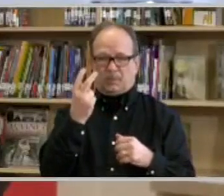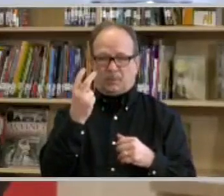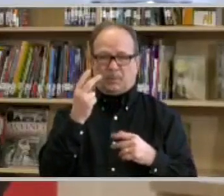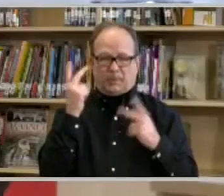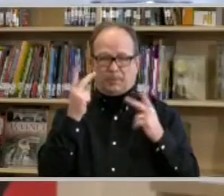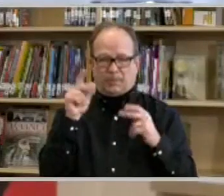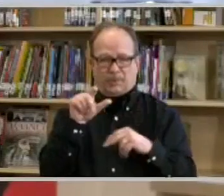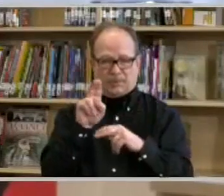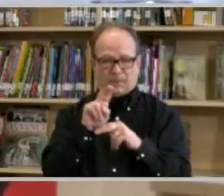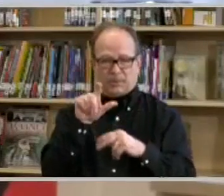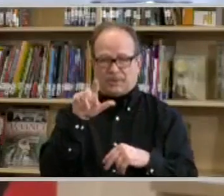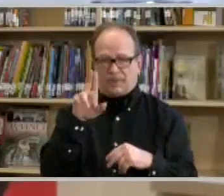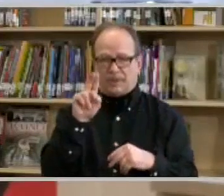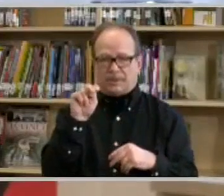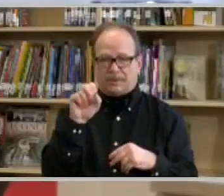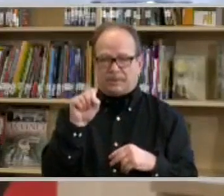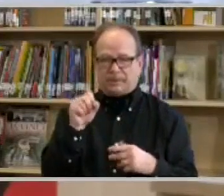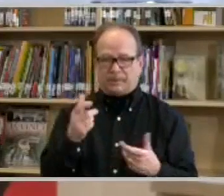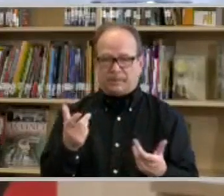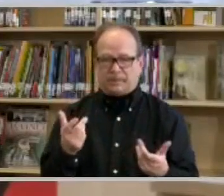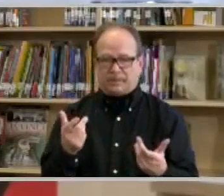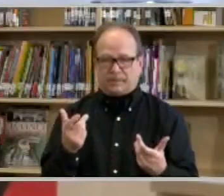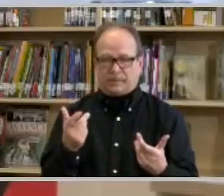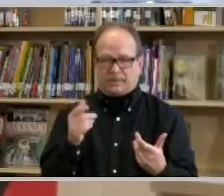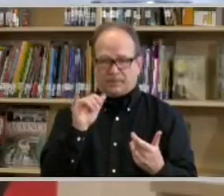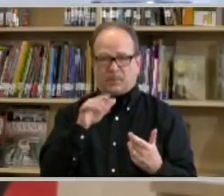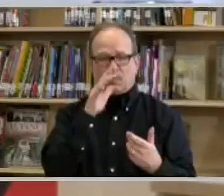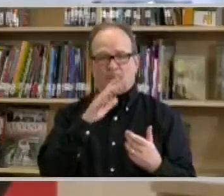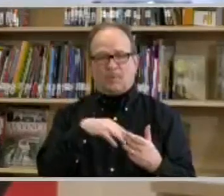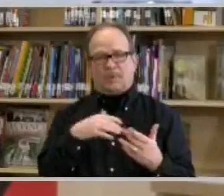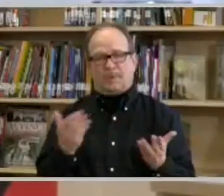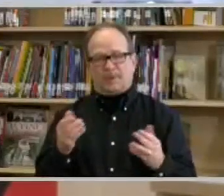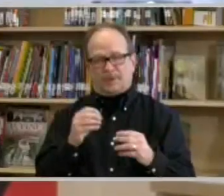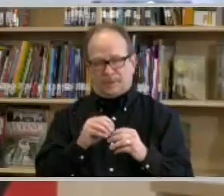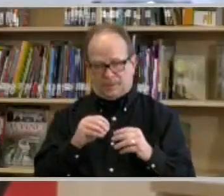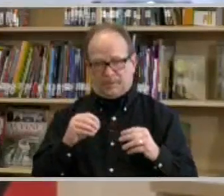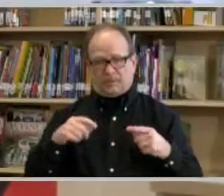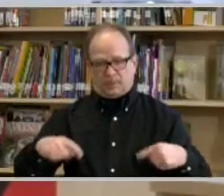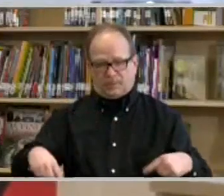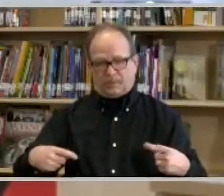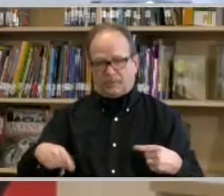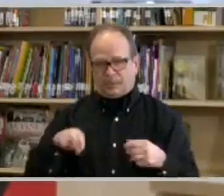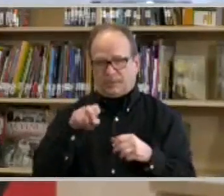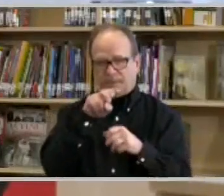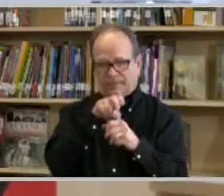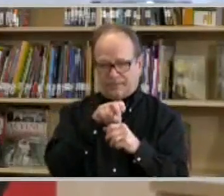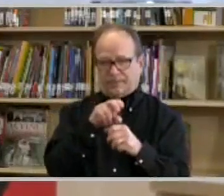ONE NEIGHBORHOOD TWO PEOPLE RECKLESSLY USING A GUN RESULTED